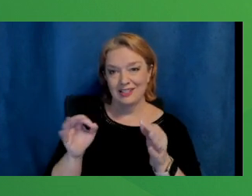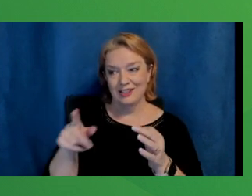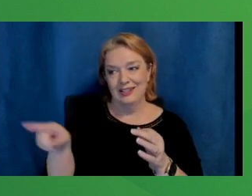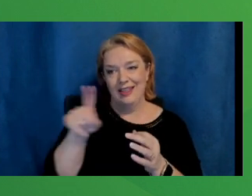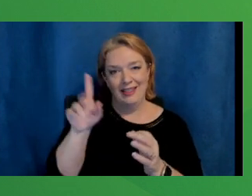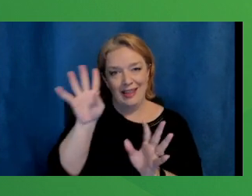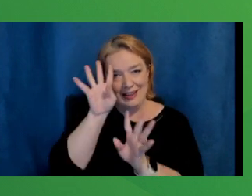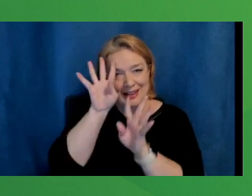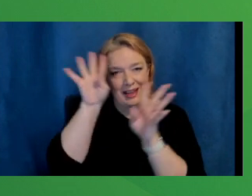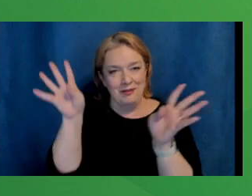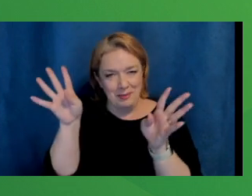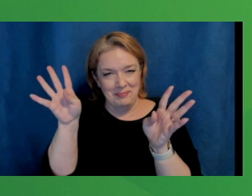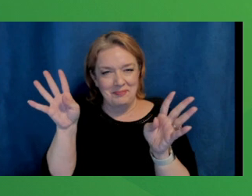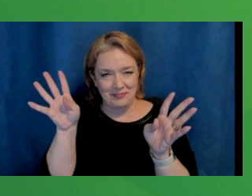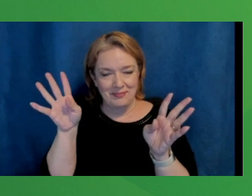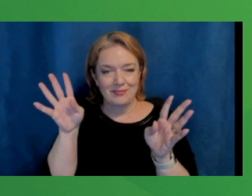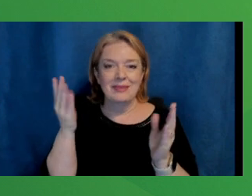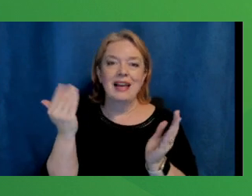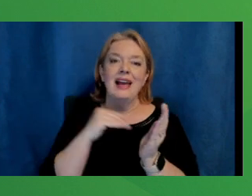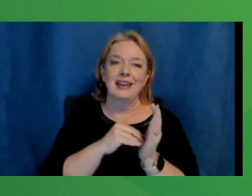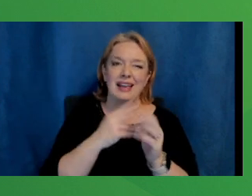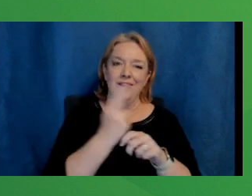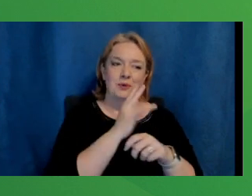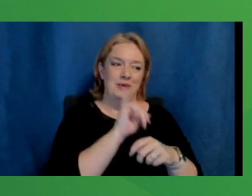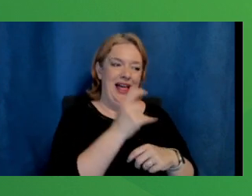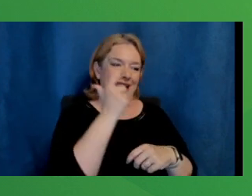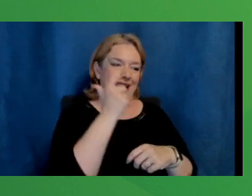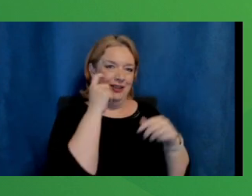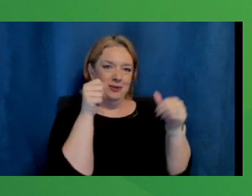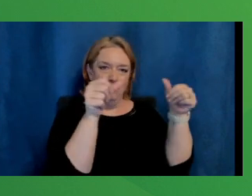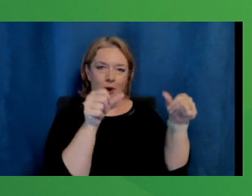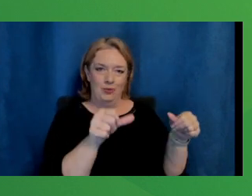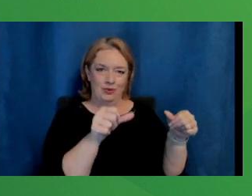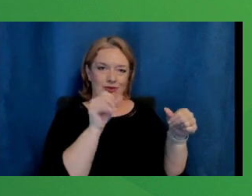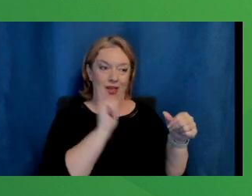stemmed off the posters that you just saw. So, for our first one,